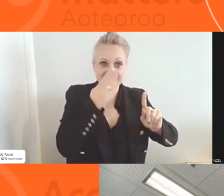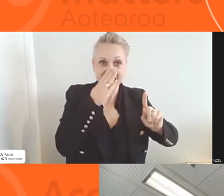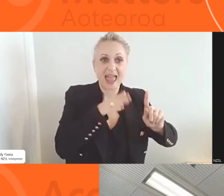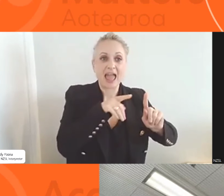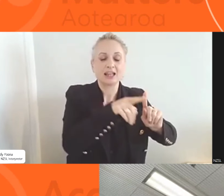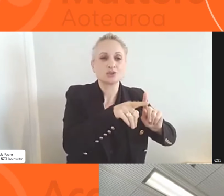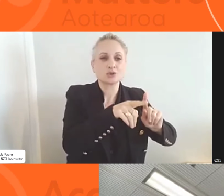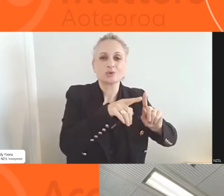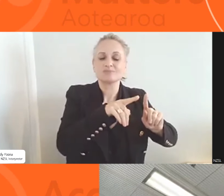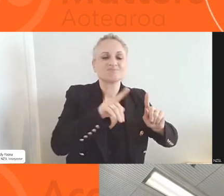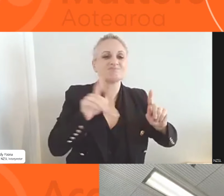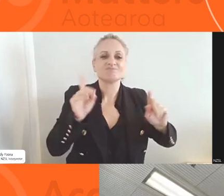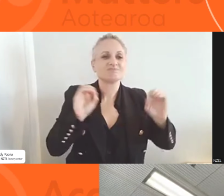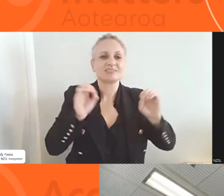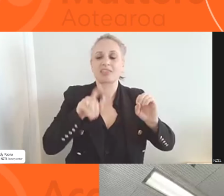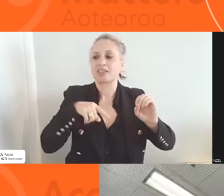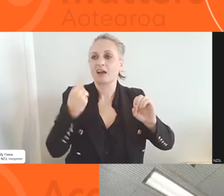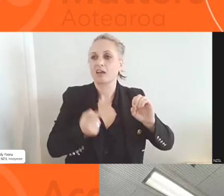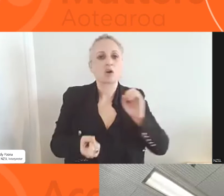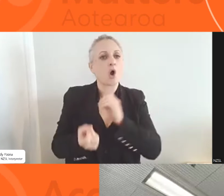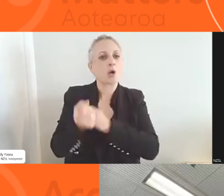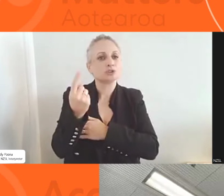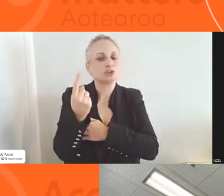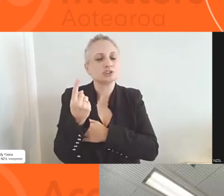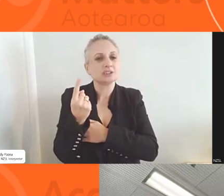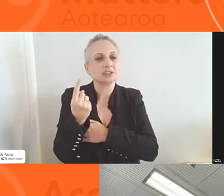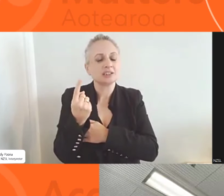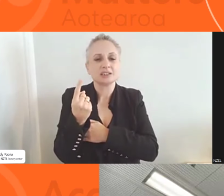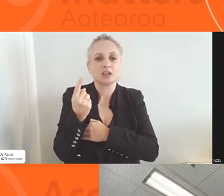really to have value capture uplifts, we don't really support people.